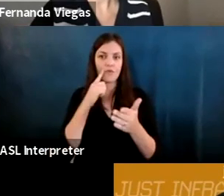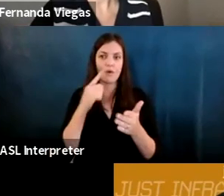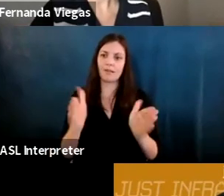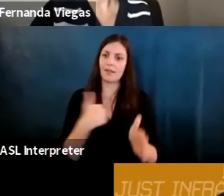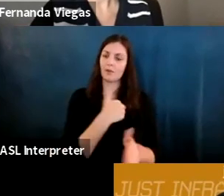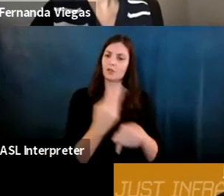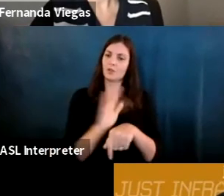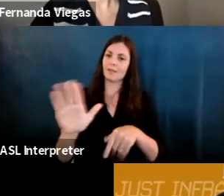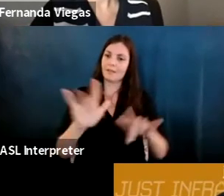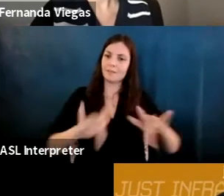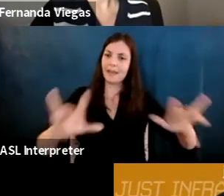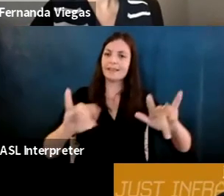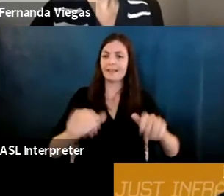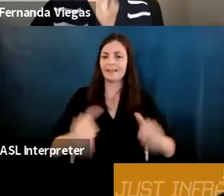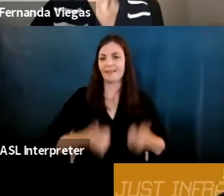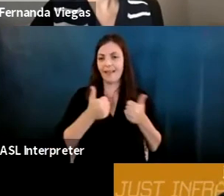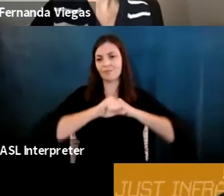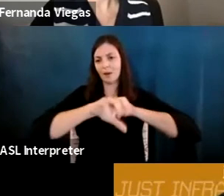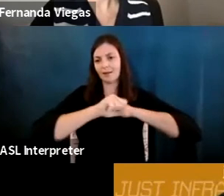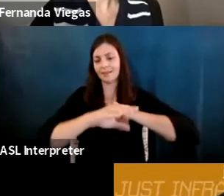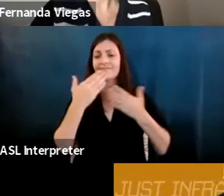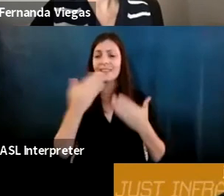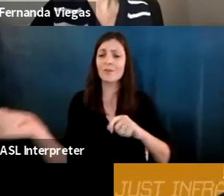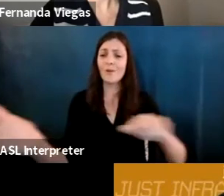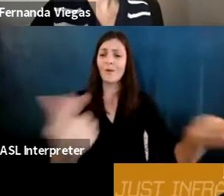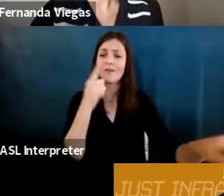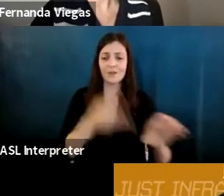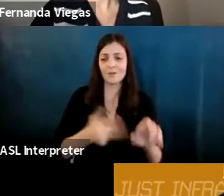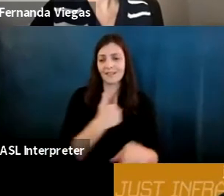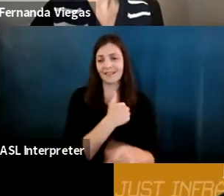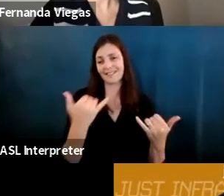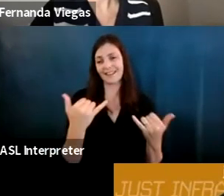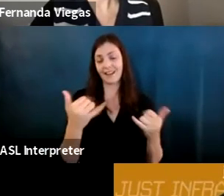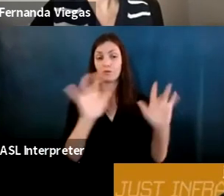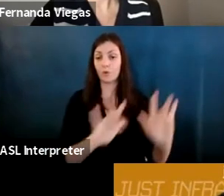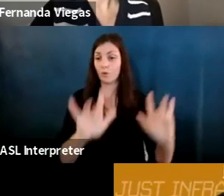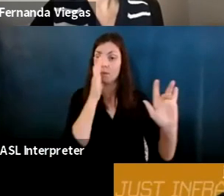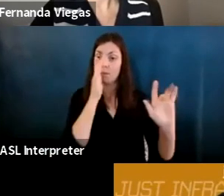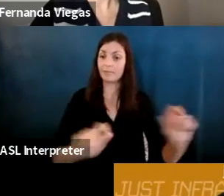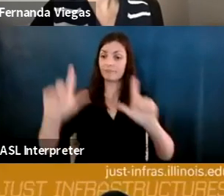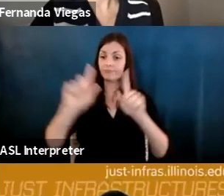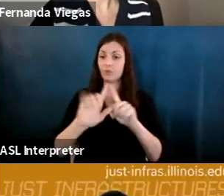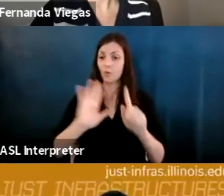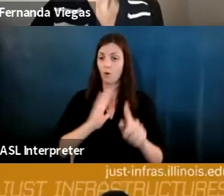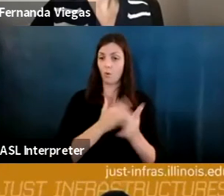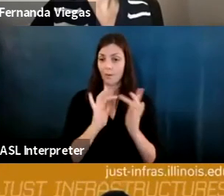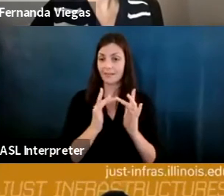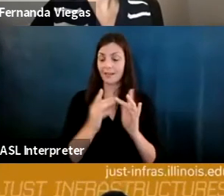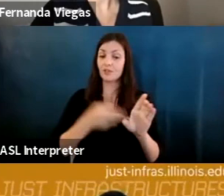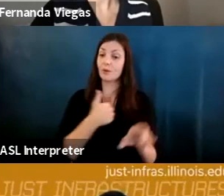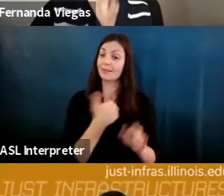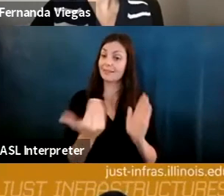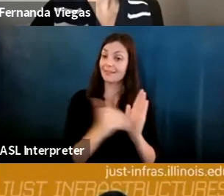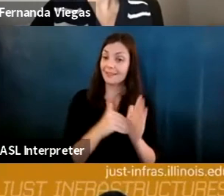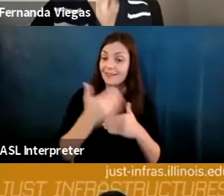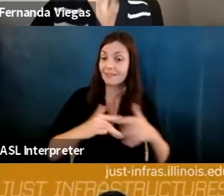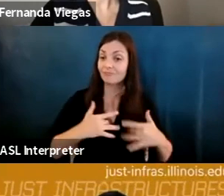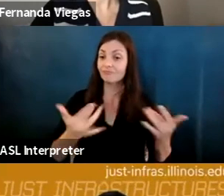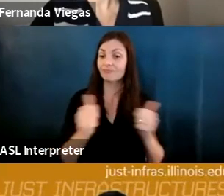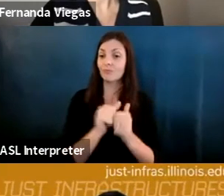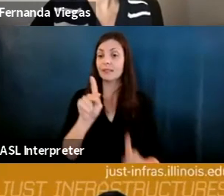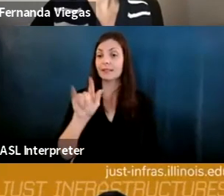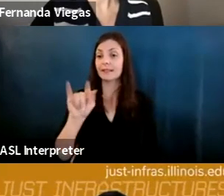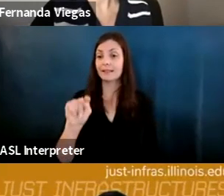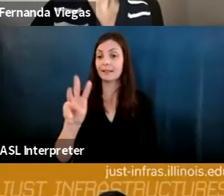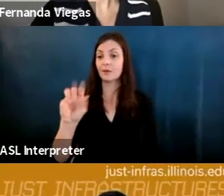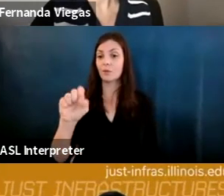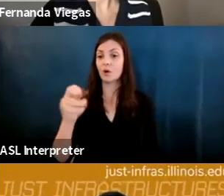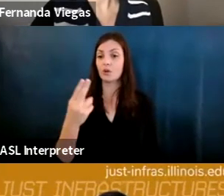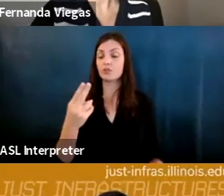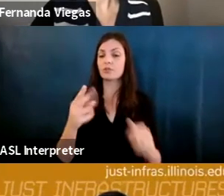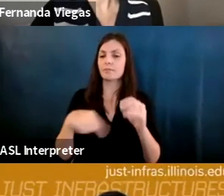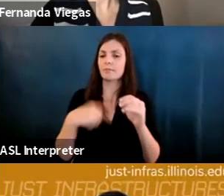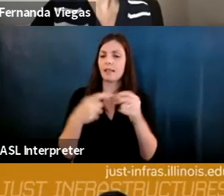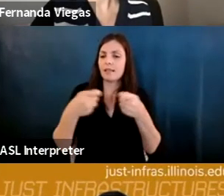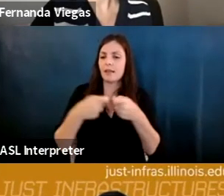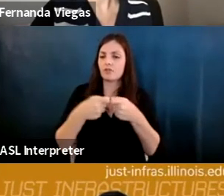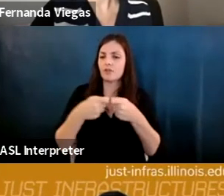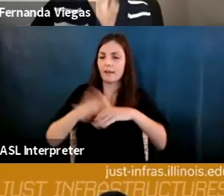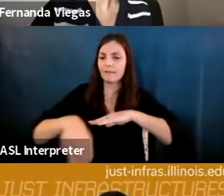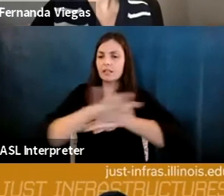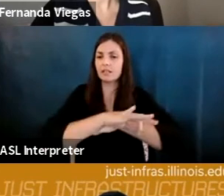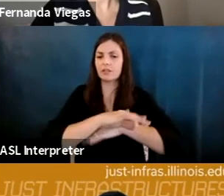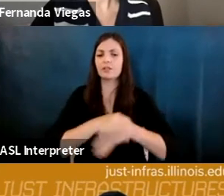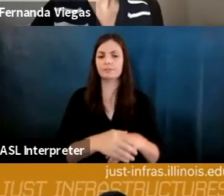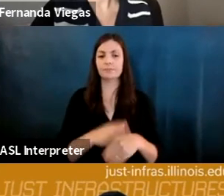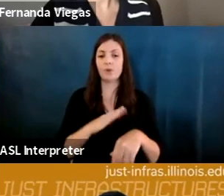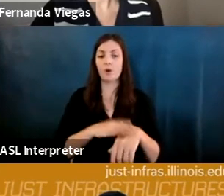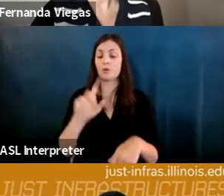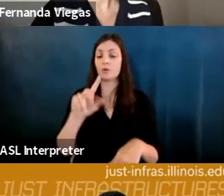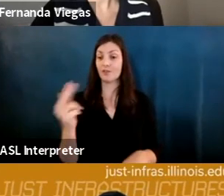Karrie Karahalios: Thank you and thank you all for joining us today are recording of this talk will be posted to our website join us again for our next event with kit walls from the electronic frontier foundation or e FF on Wednesday October 13 we hope to see you there.